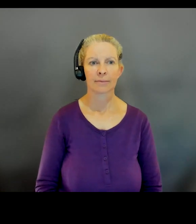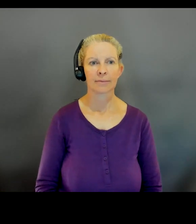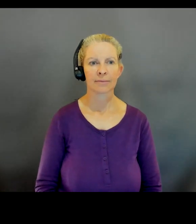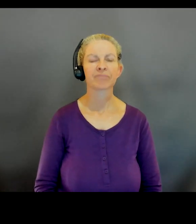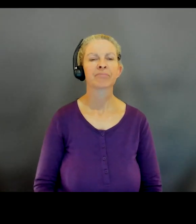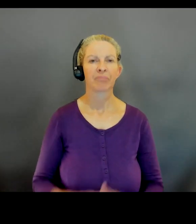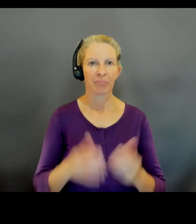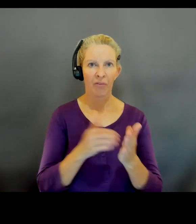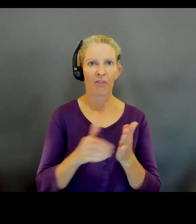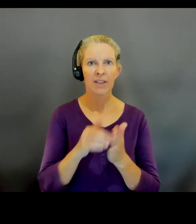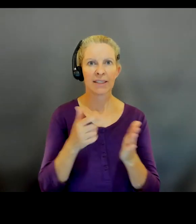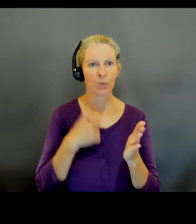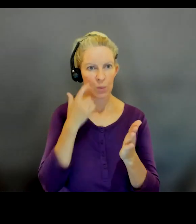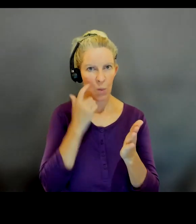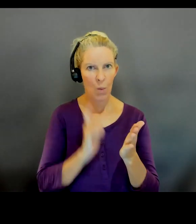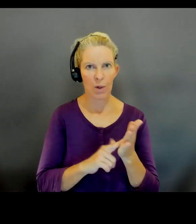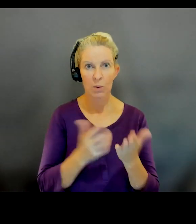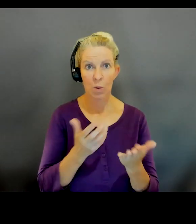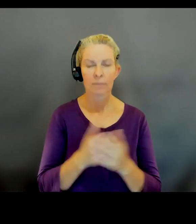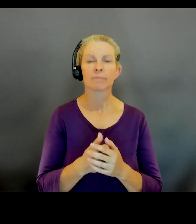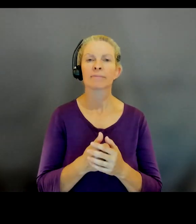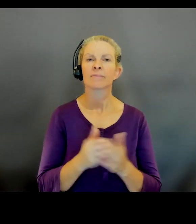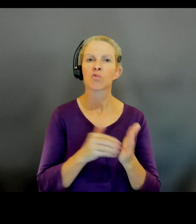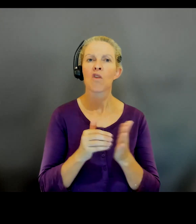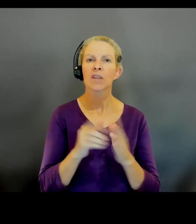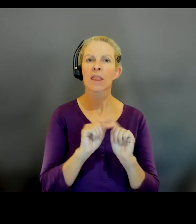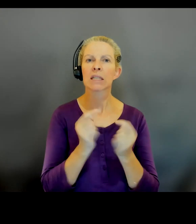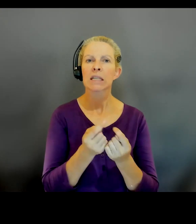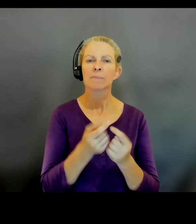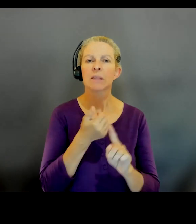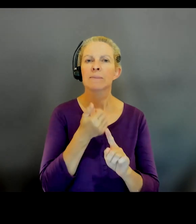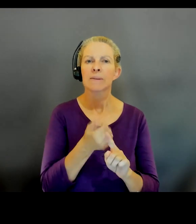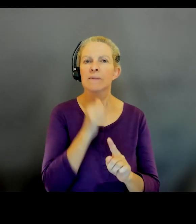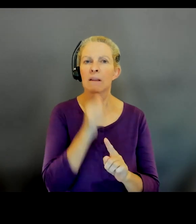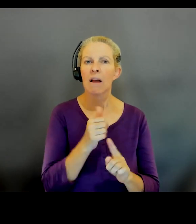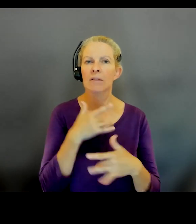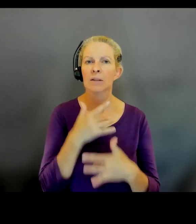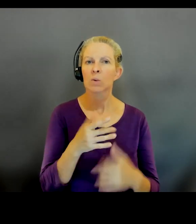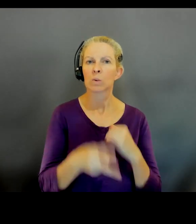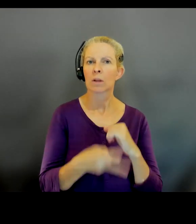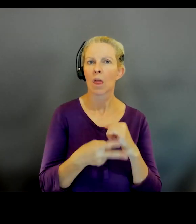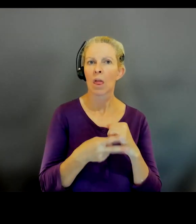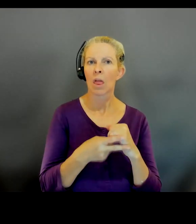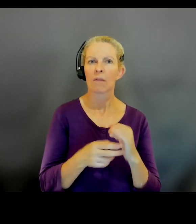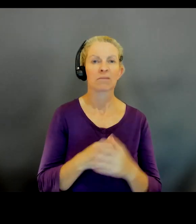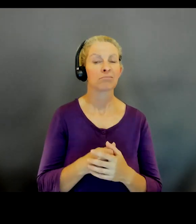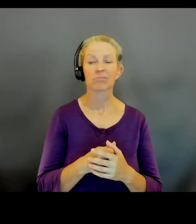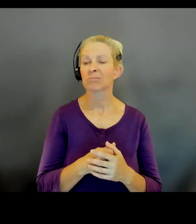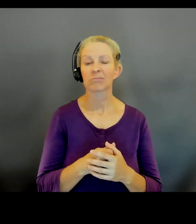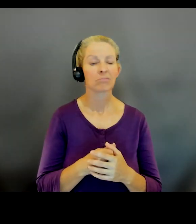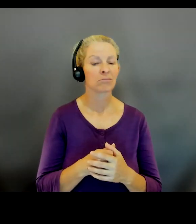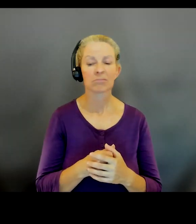won't store this information. They won't keep what they have done in the past, and they don't